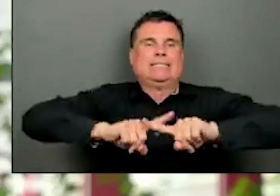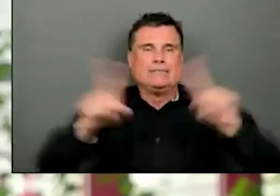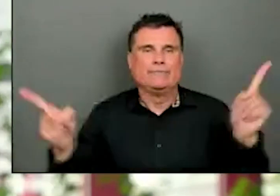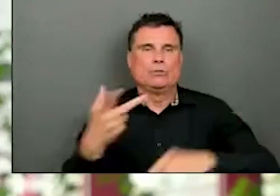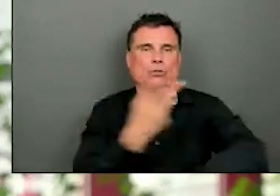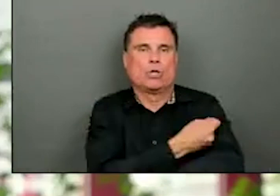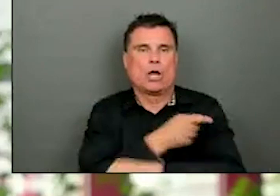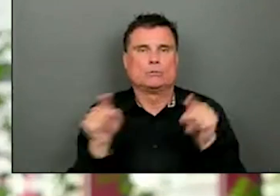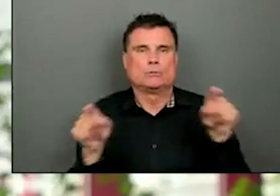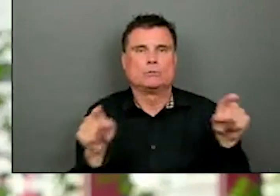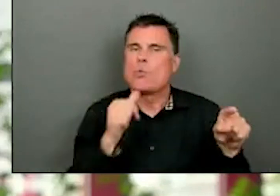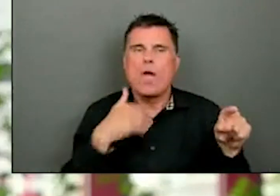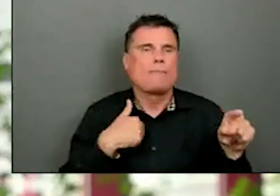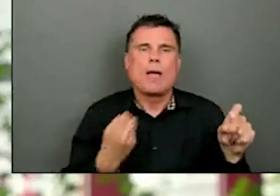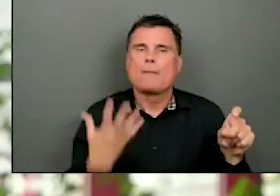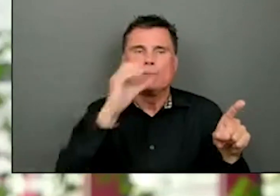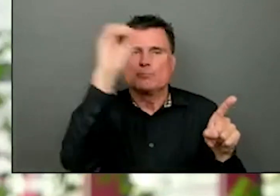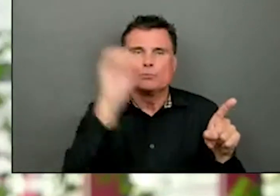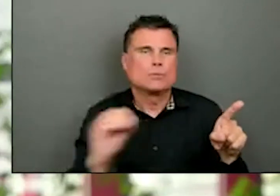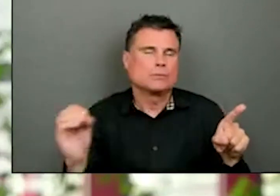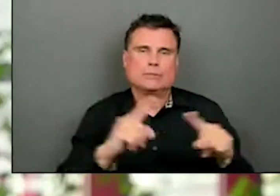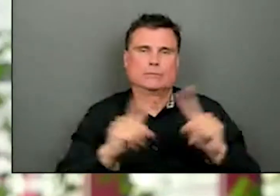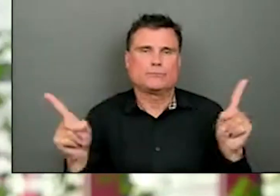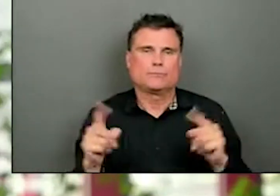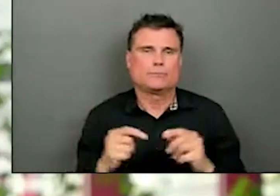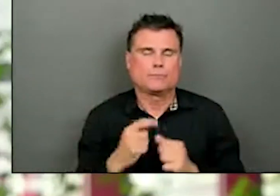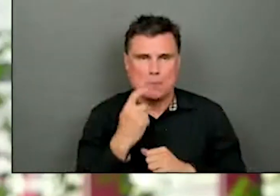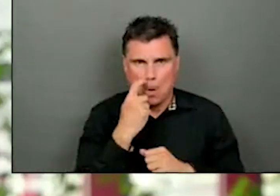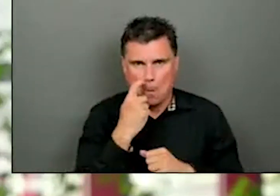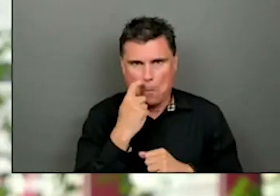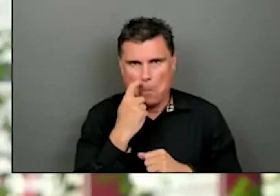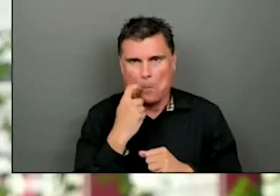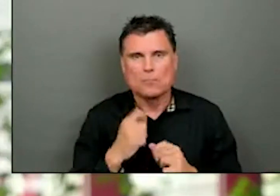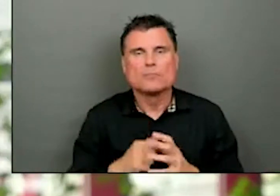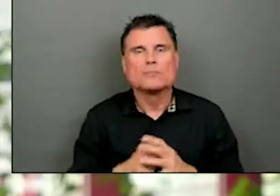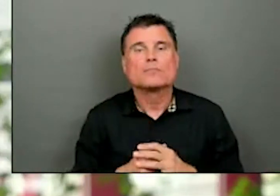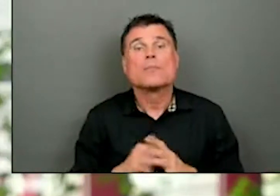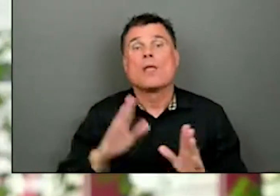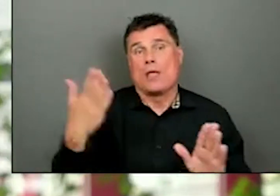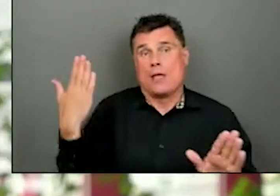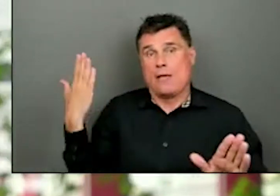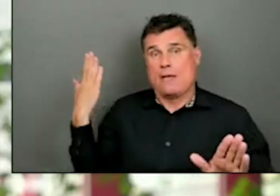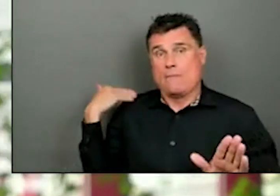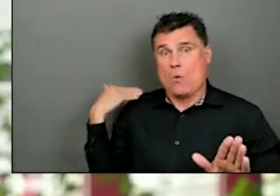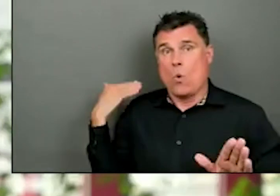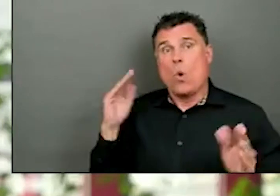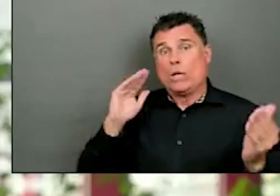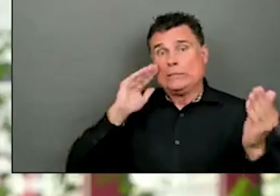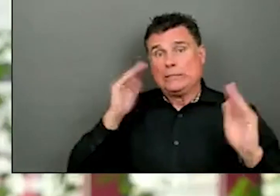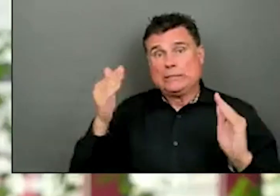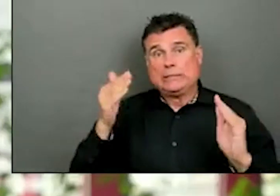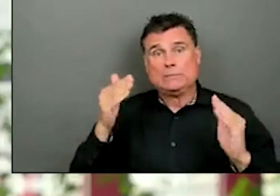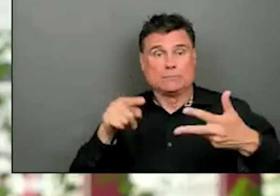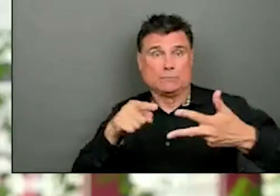the province and it mostly was people with earlier on moderna um not being available because we had